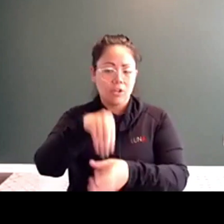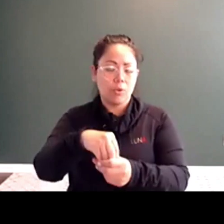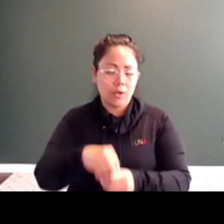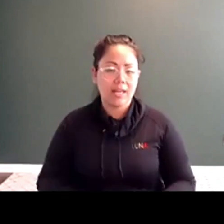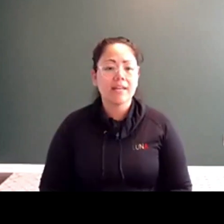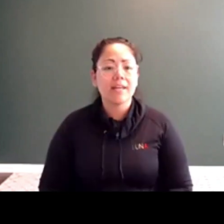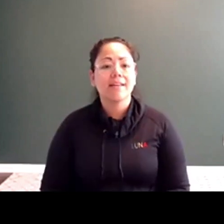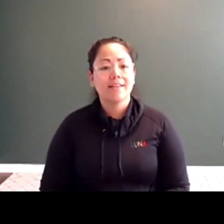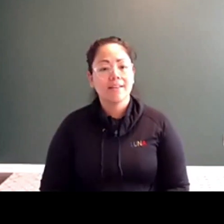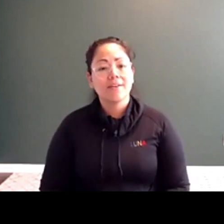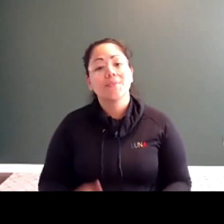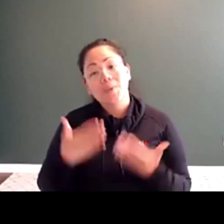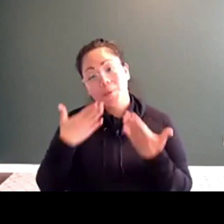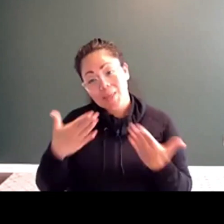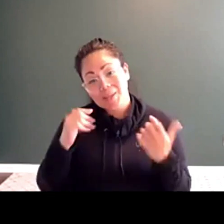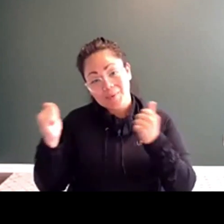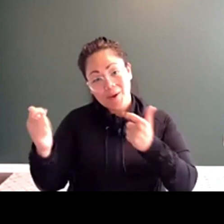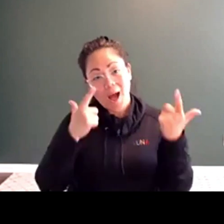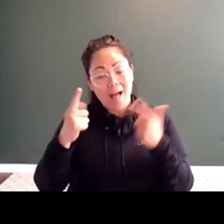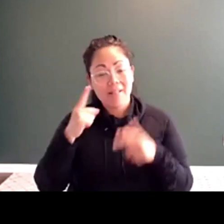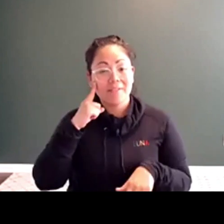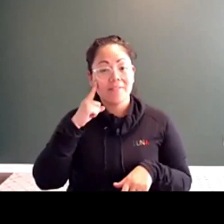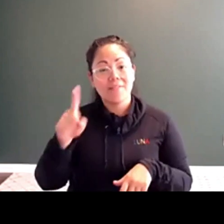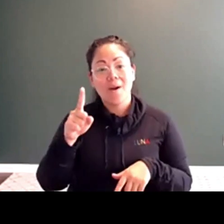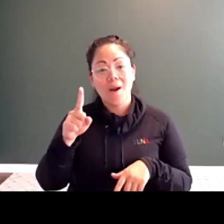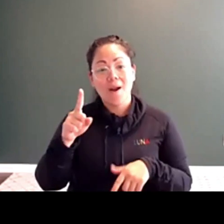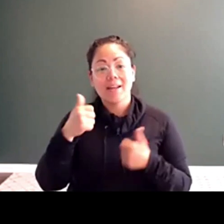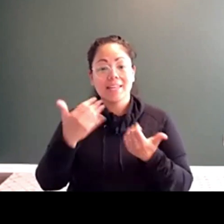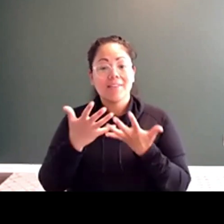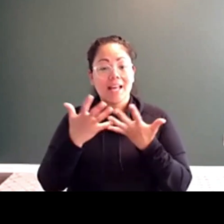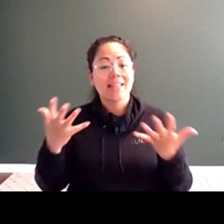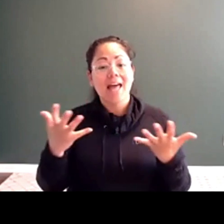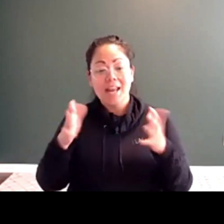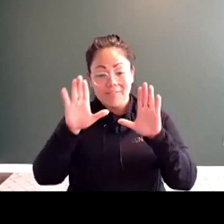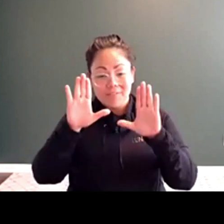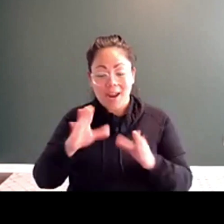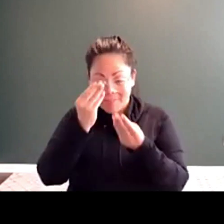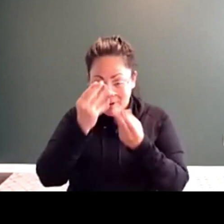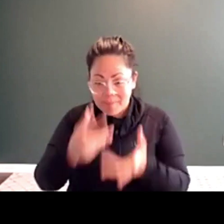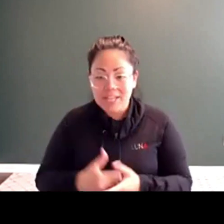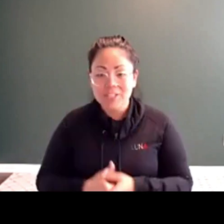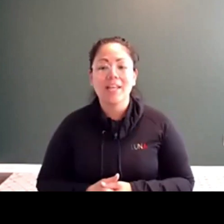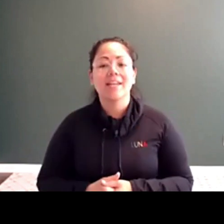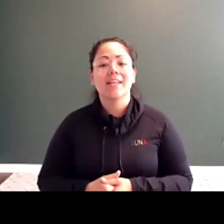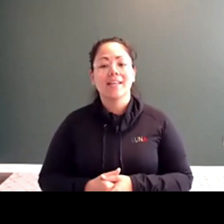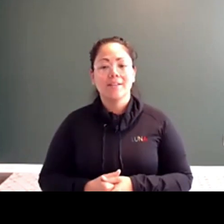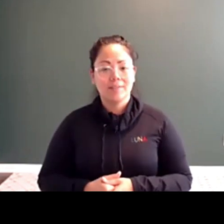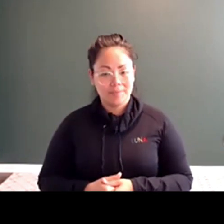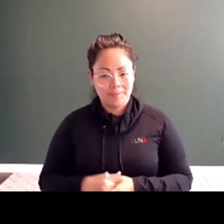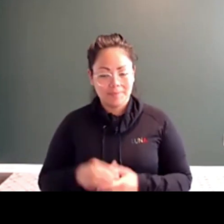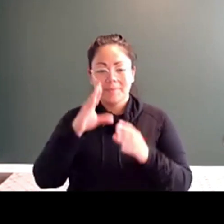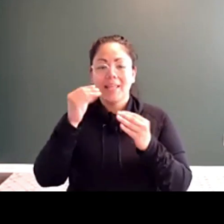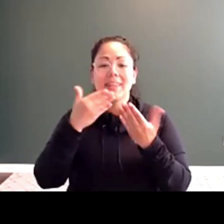With that, thank you all for giving so much great information, and thank you so much